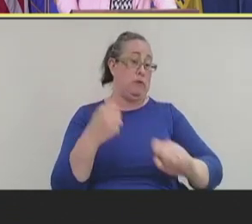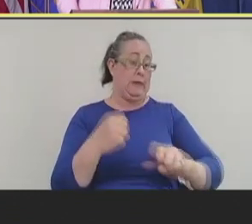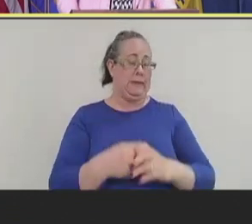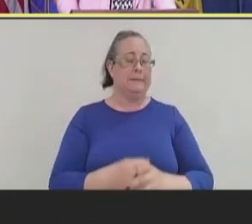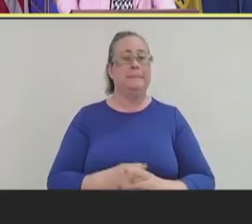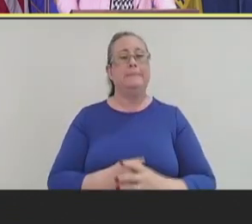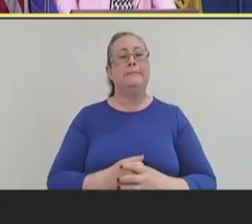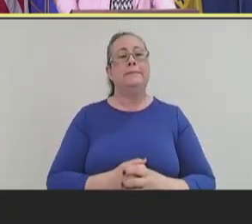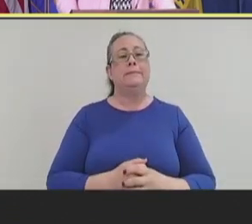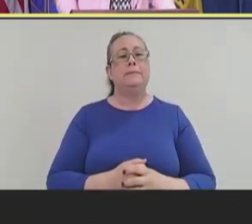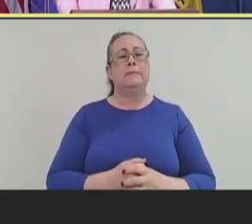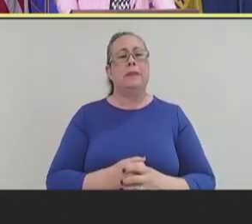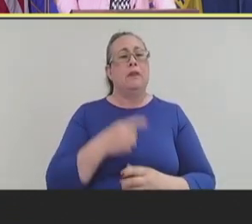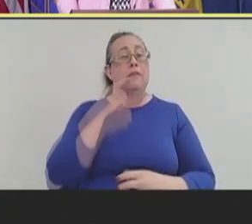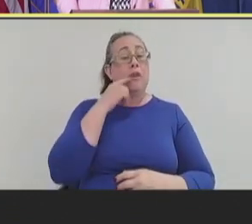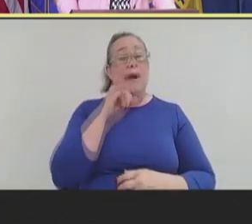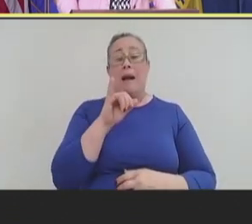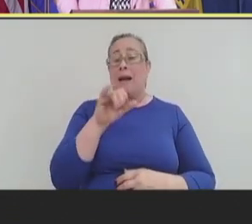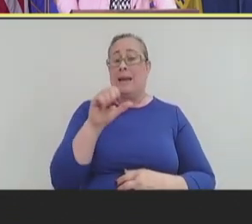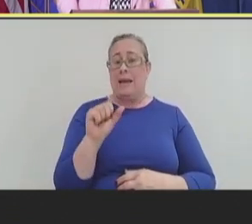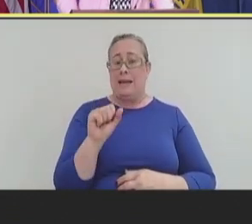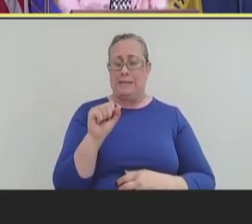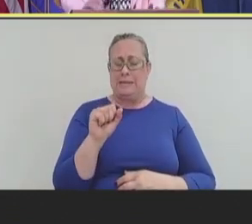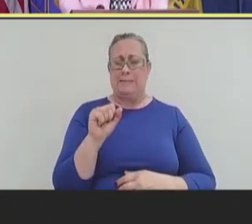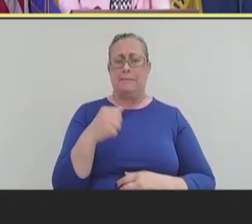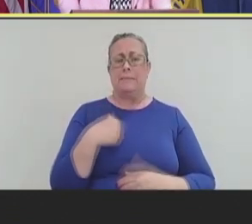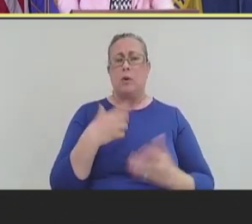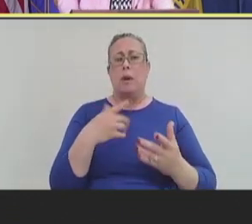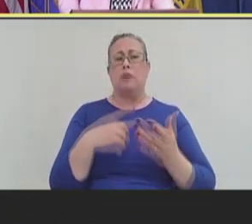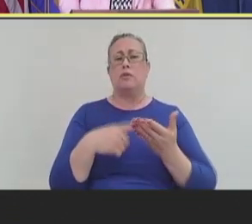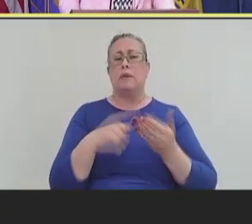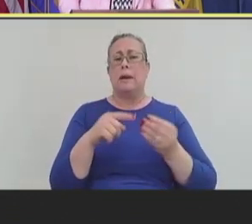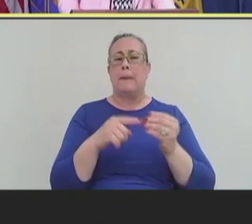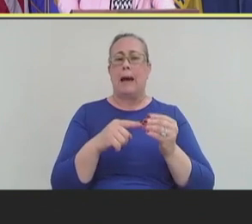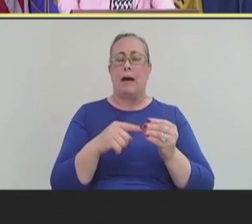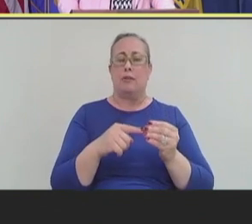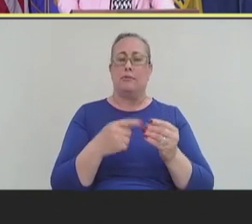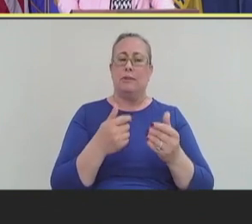For IIS, I want to talk about sort of the pursuit of modernization and what that looks like on the